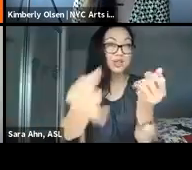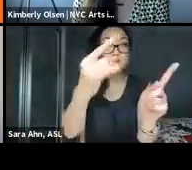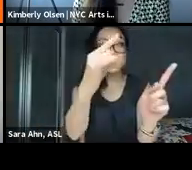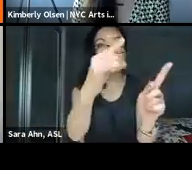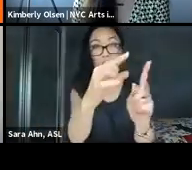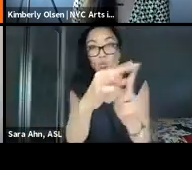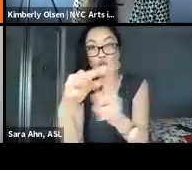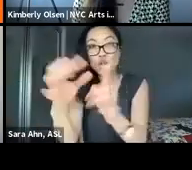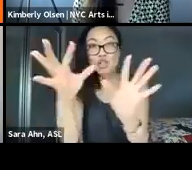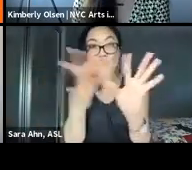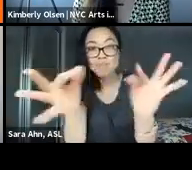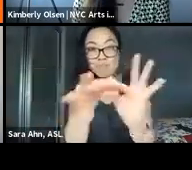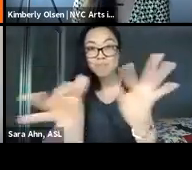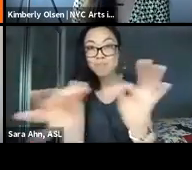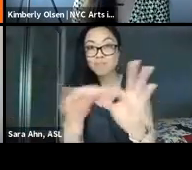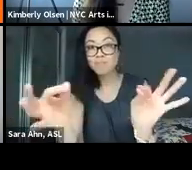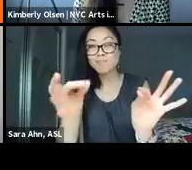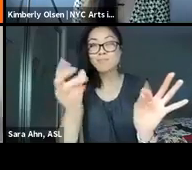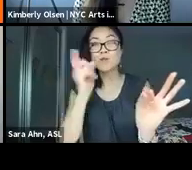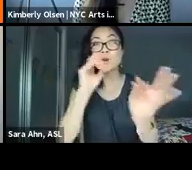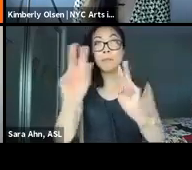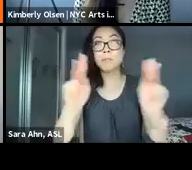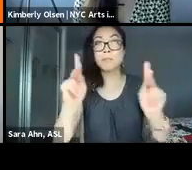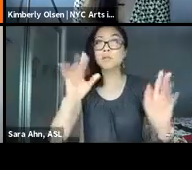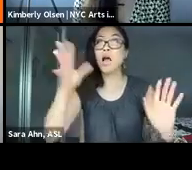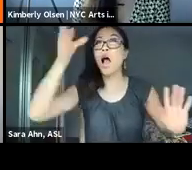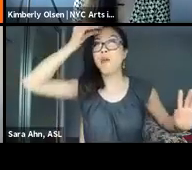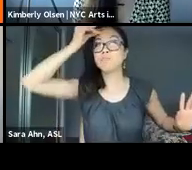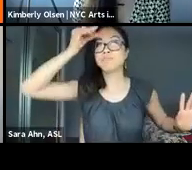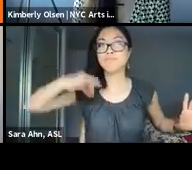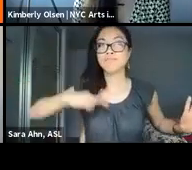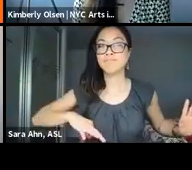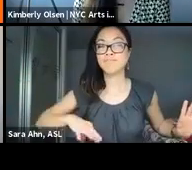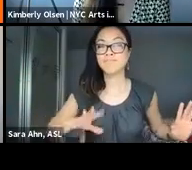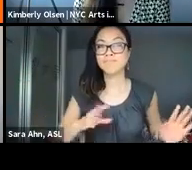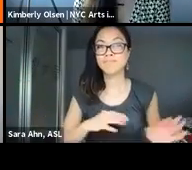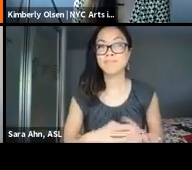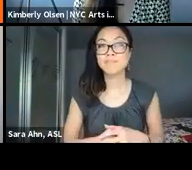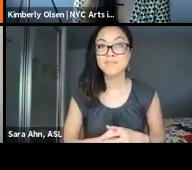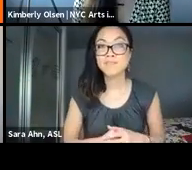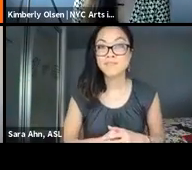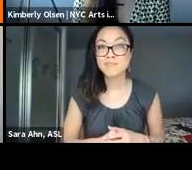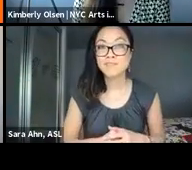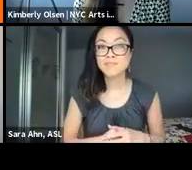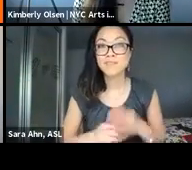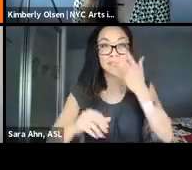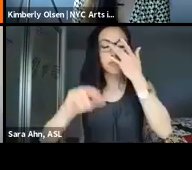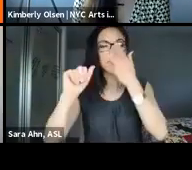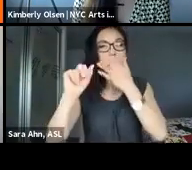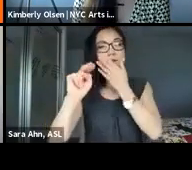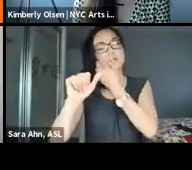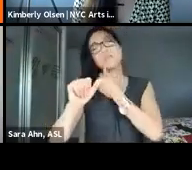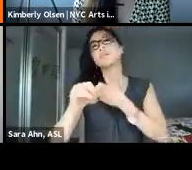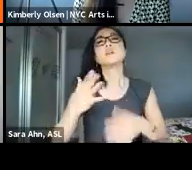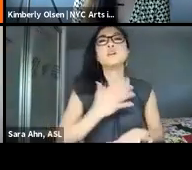so I just want to make sure that you all know even as we're -- if you're not an arts educator,